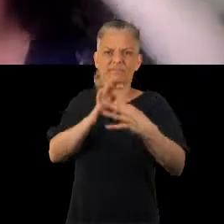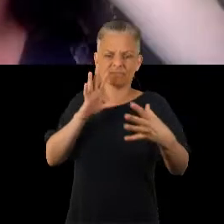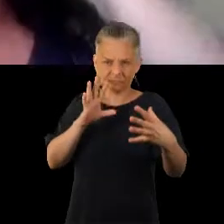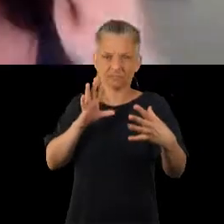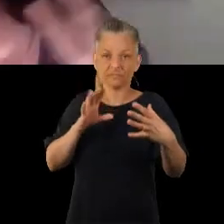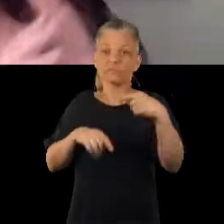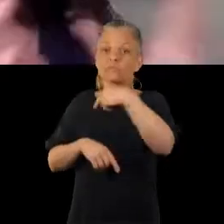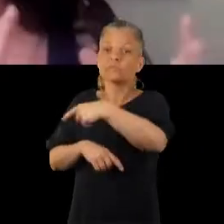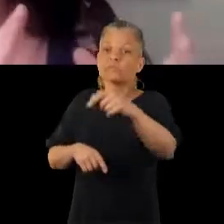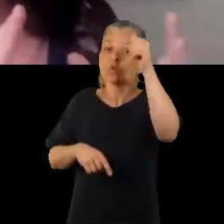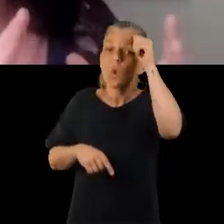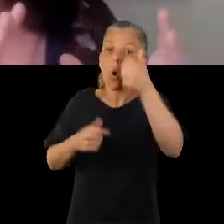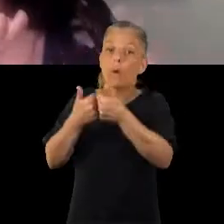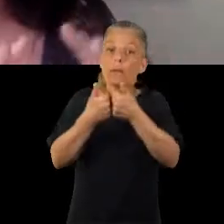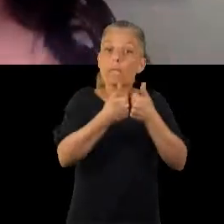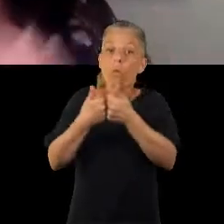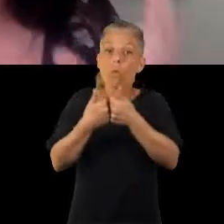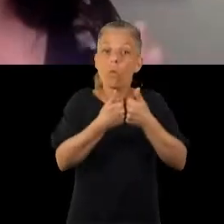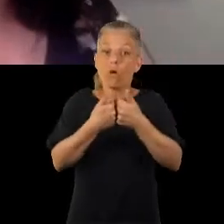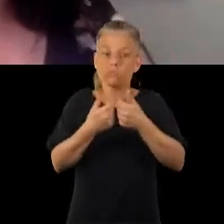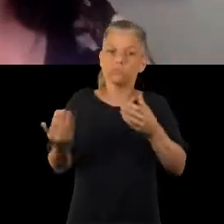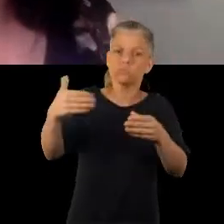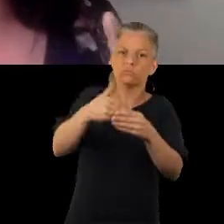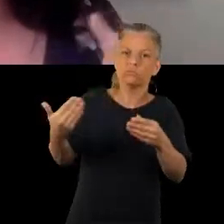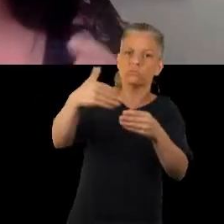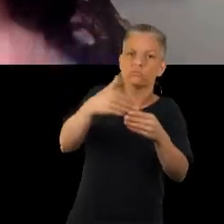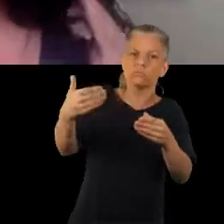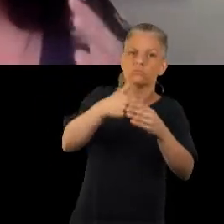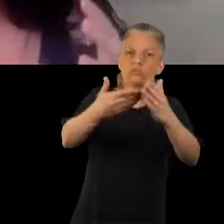communities or in local groups or all the stuff that’s been written about, how peer support